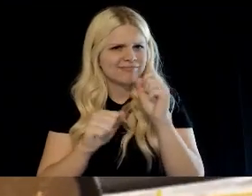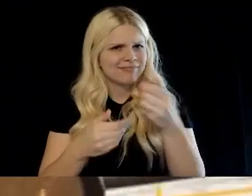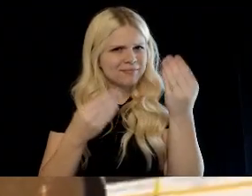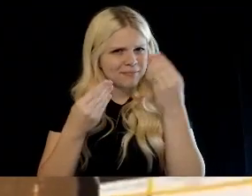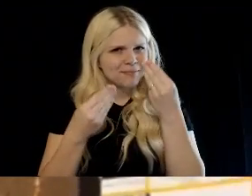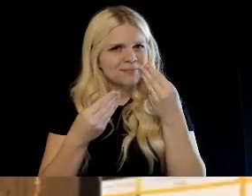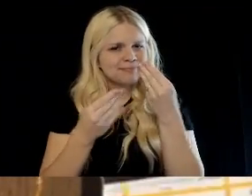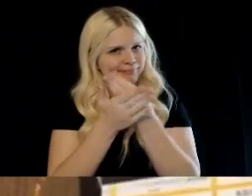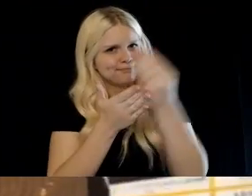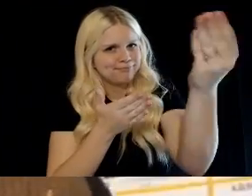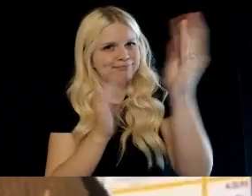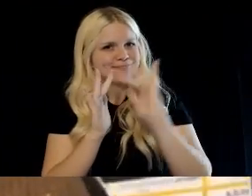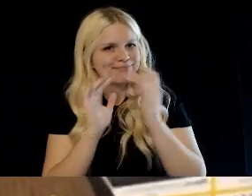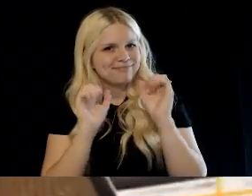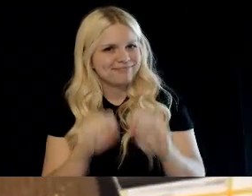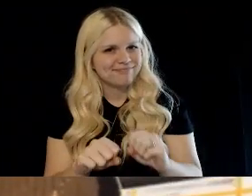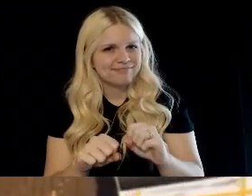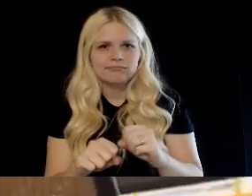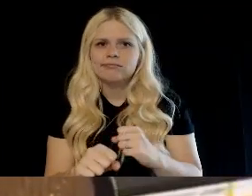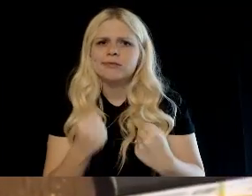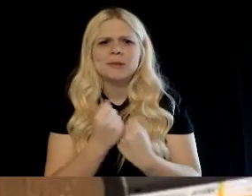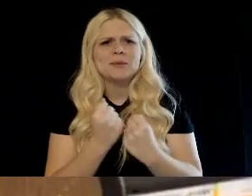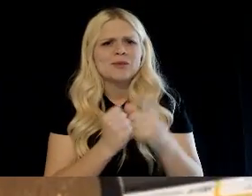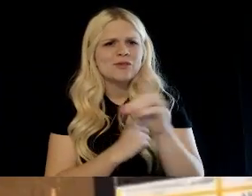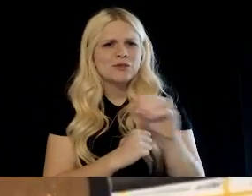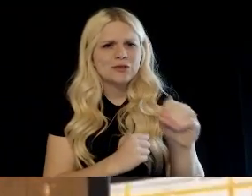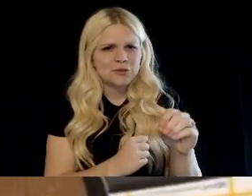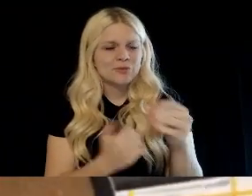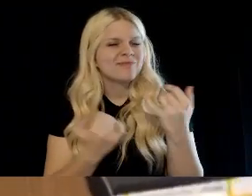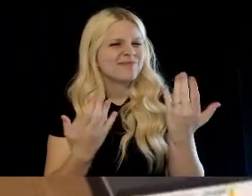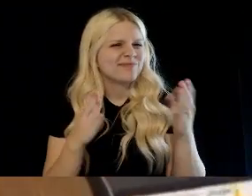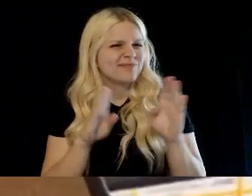the zoo right now while we're closed. But I wanted to show you how each of these